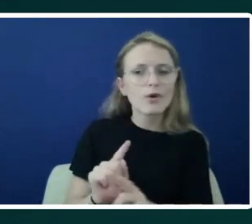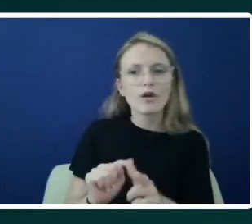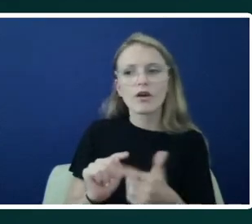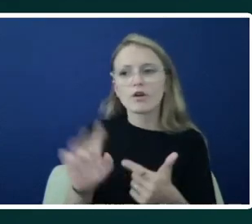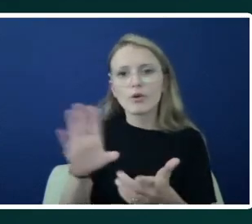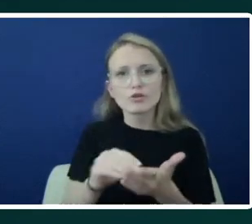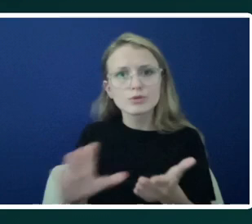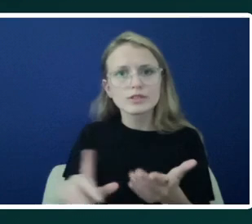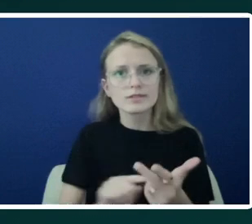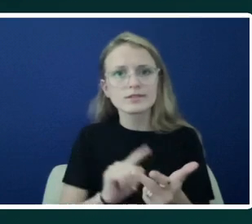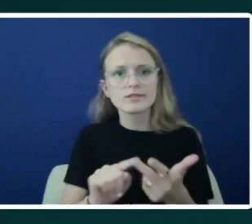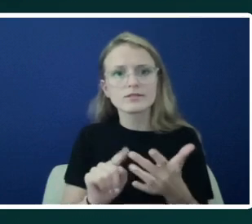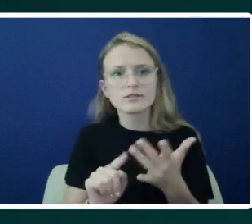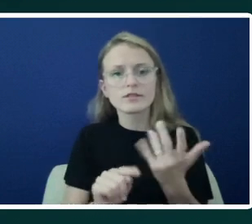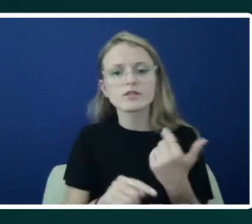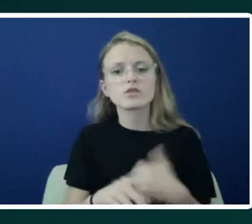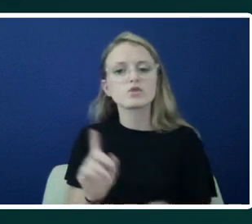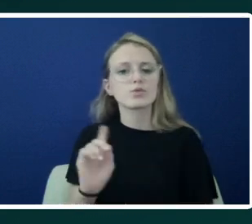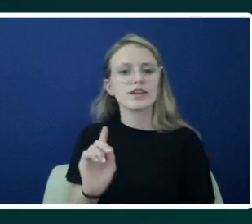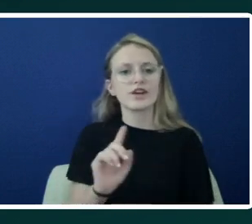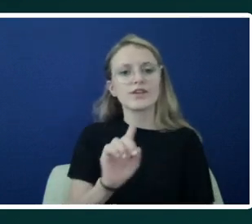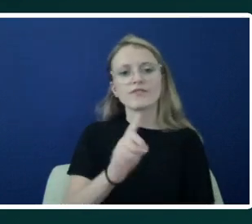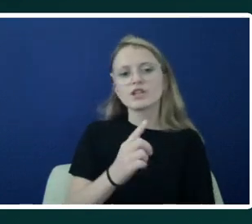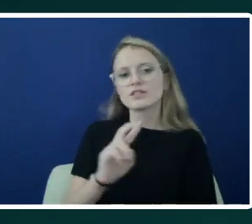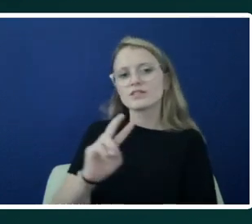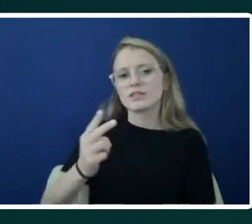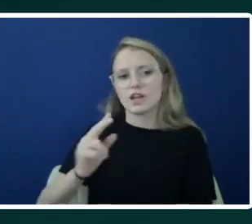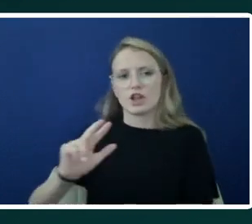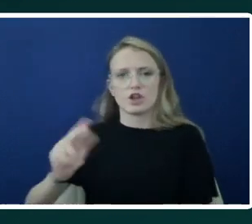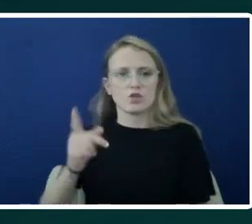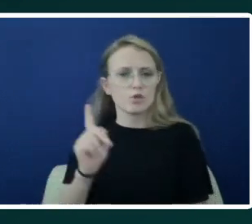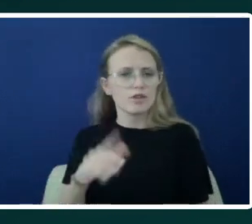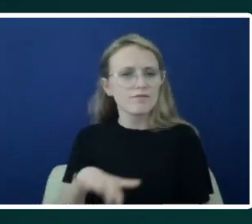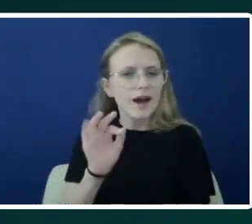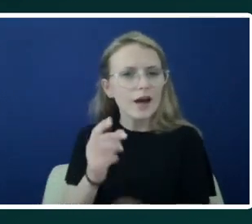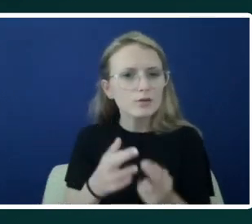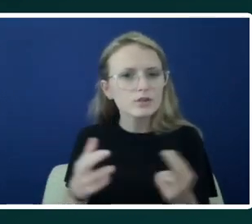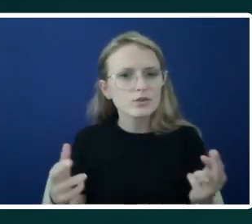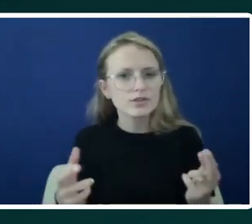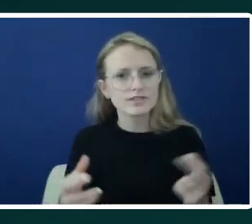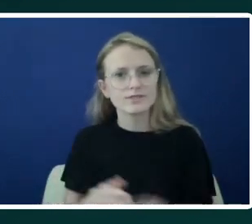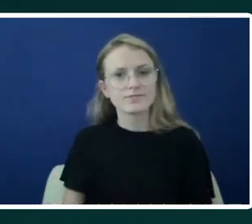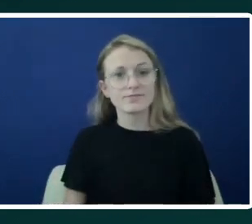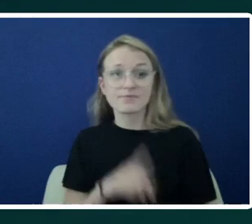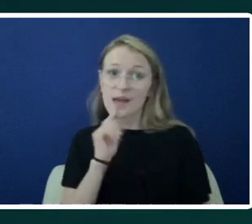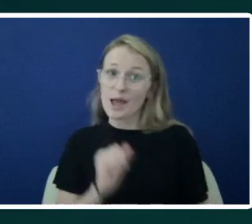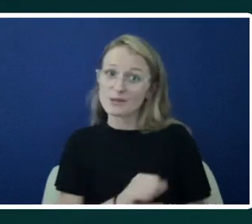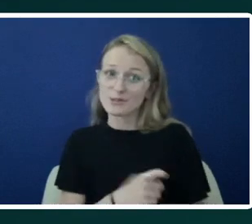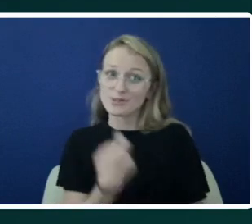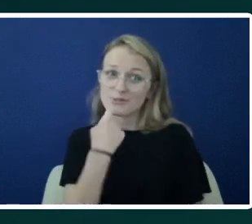second, or third to find resources? And actually, you've provided us with a bunch. And so,